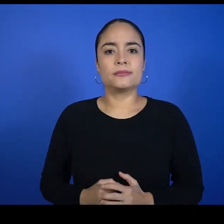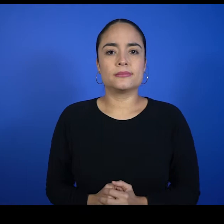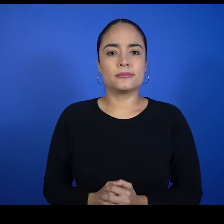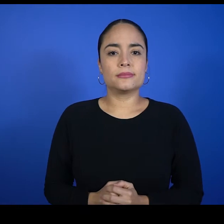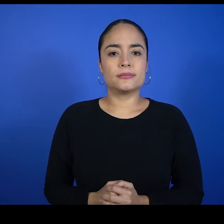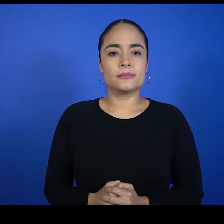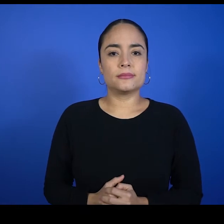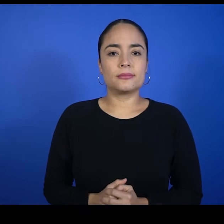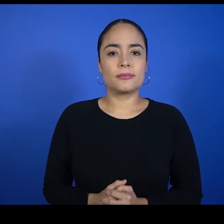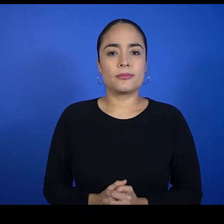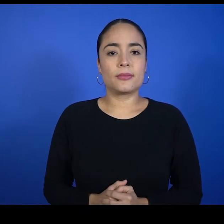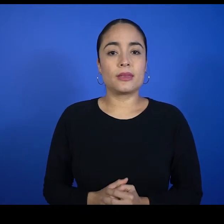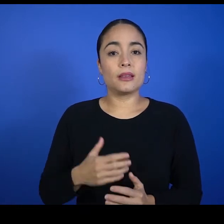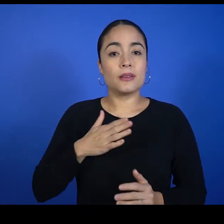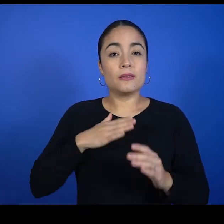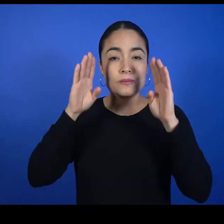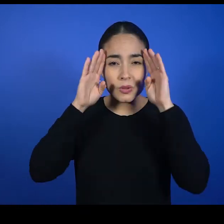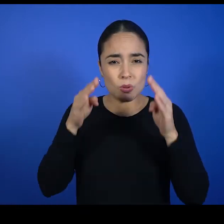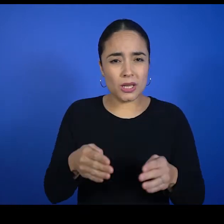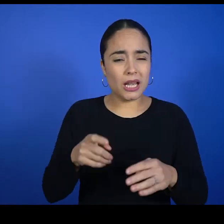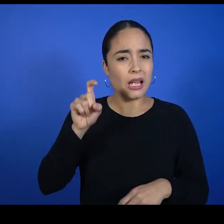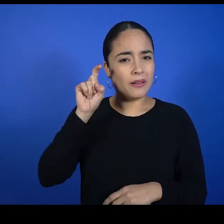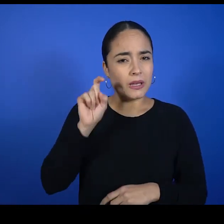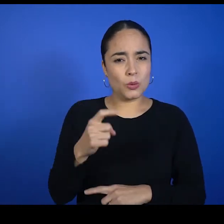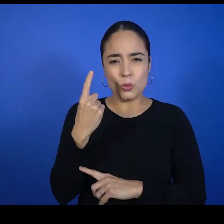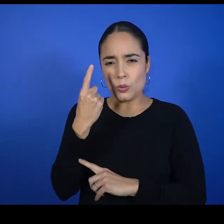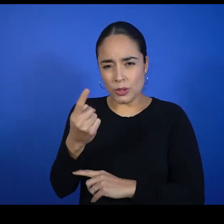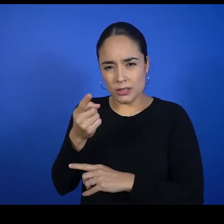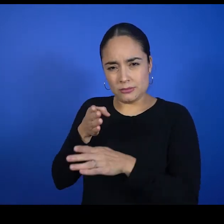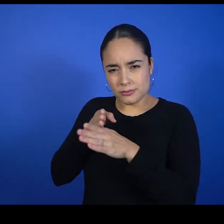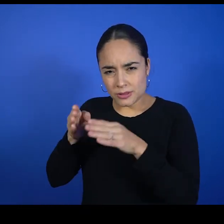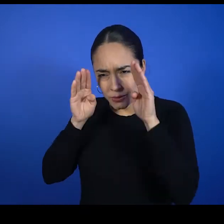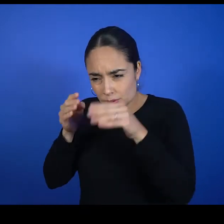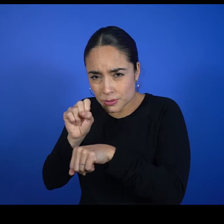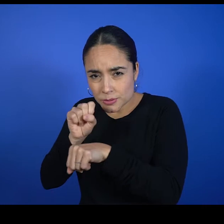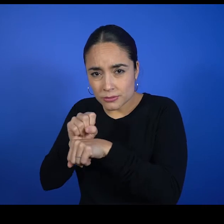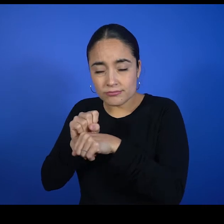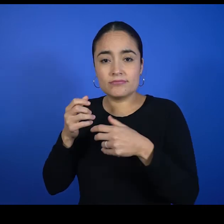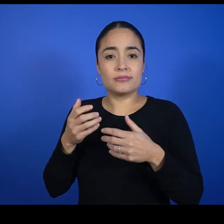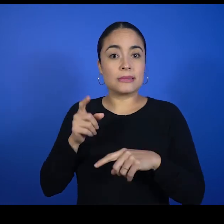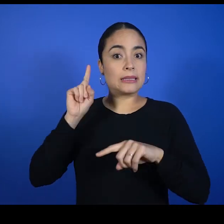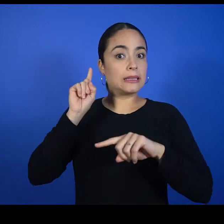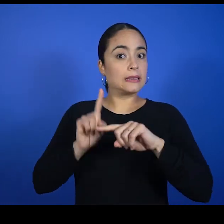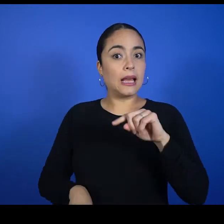I have to sort of put all the energies that I possibly can into one exercise or one working period or whatever it might be